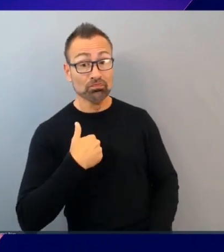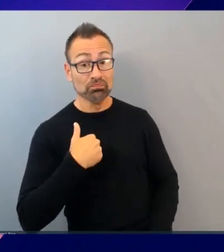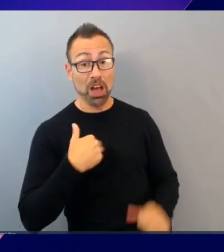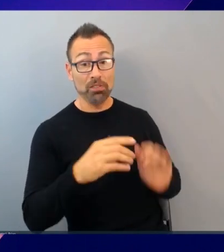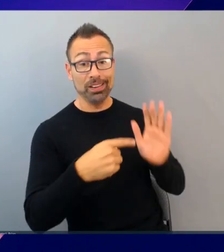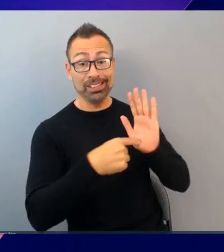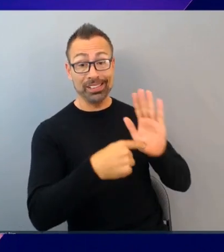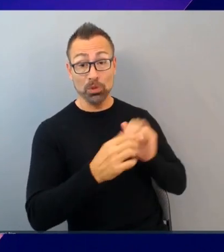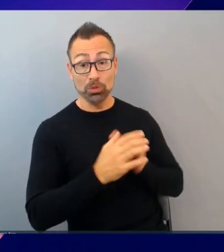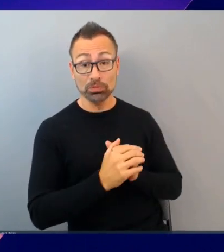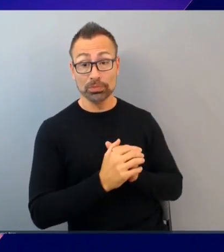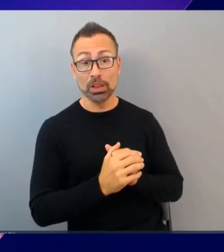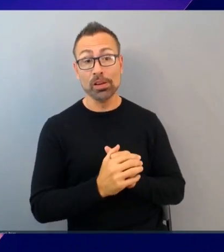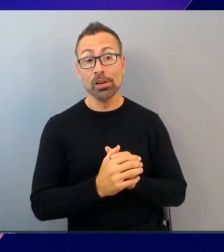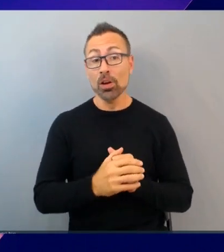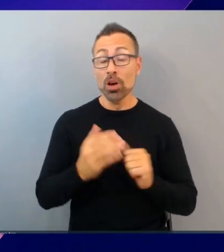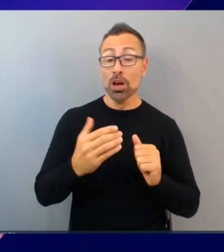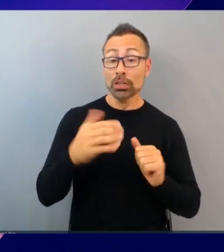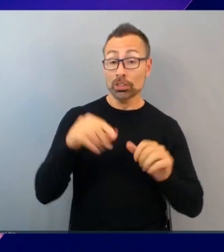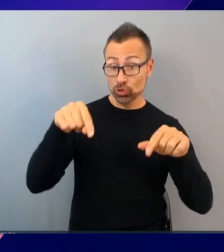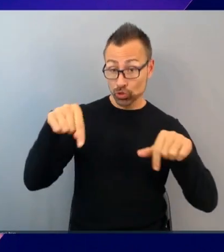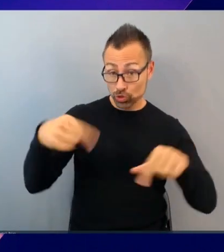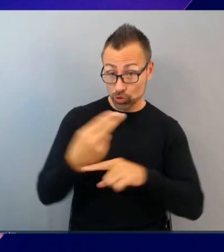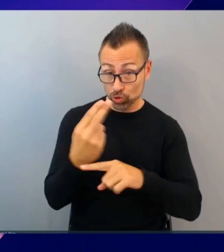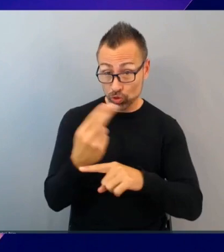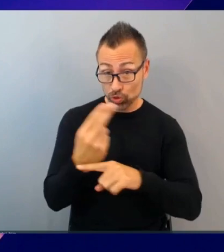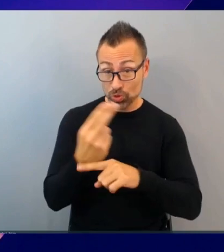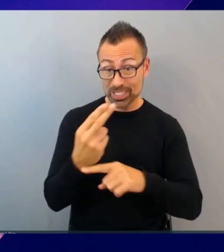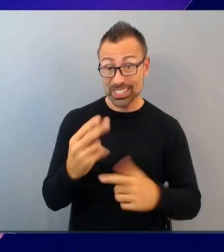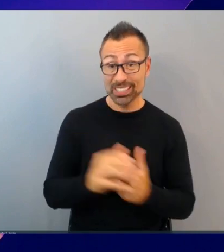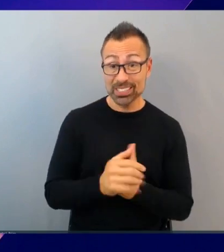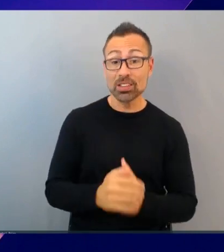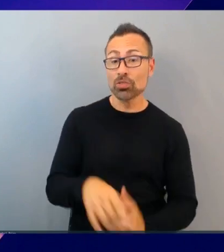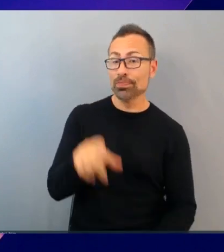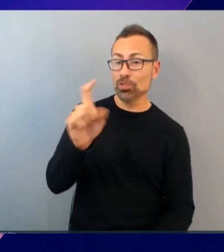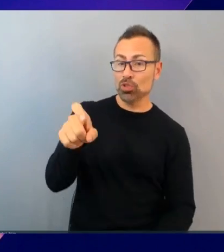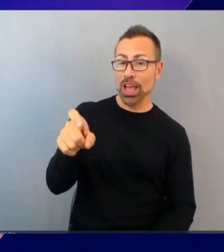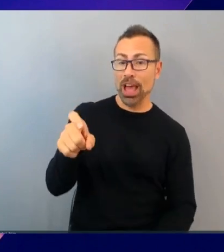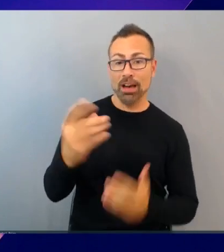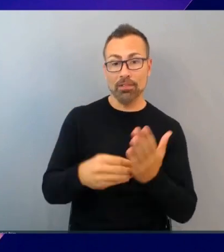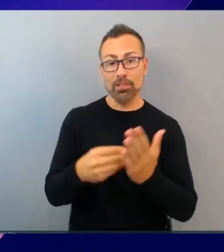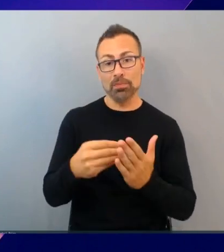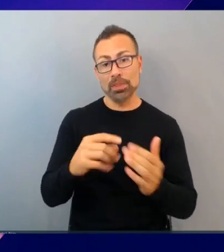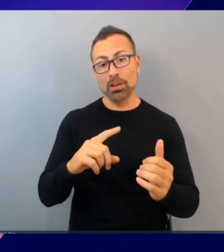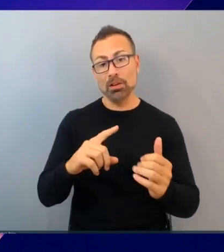AWS DeepRacer multi-user account management and quotas, you do have to first establish IAM or SSO roles.